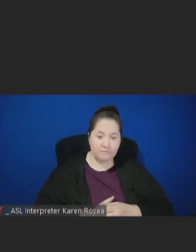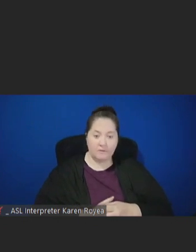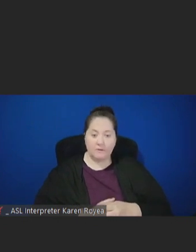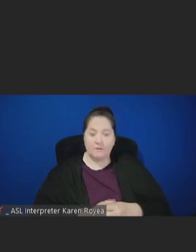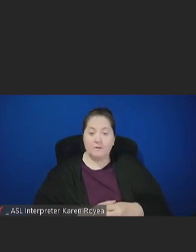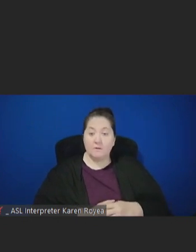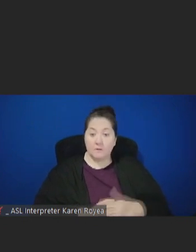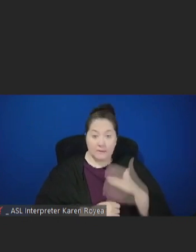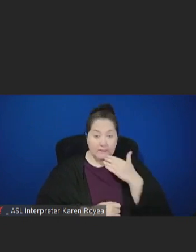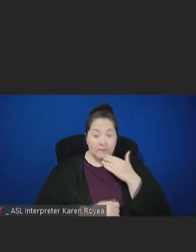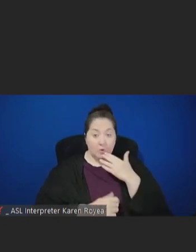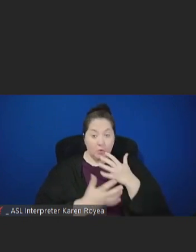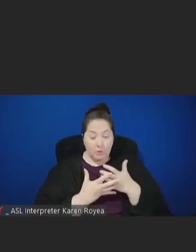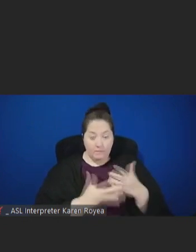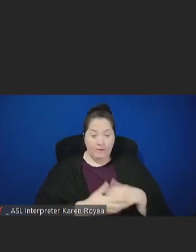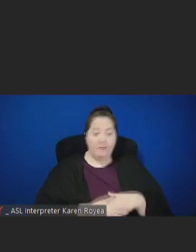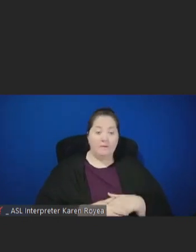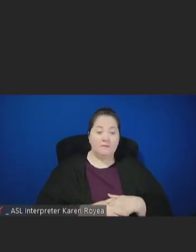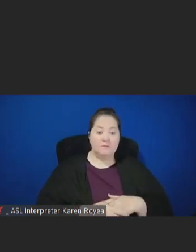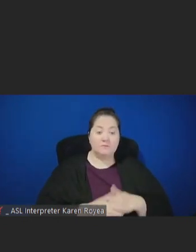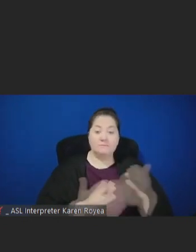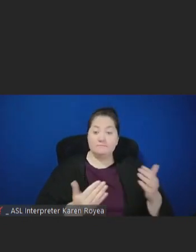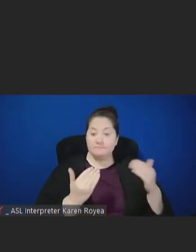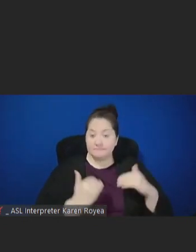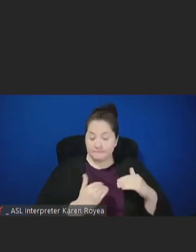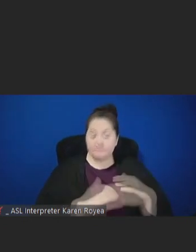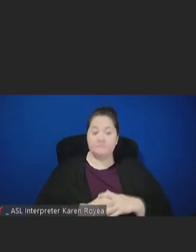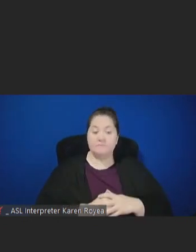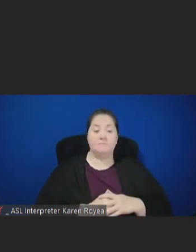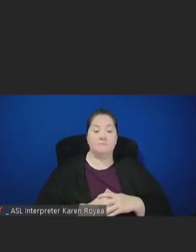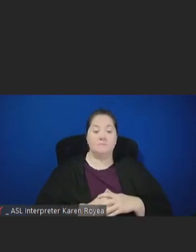Robert Hopkins: Thank you very much, Roxana. Our next presentation is from AIM, Claire Hannon.